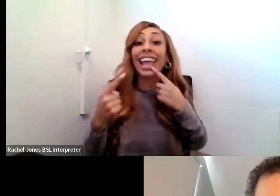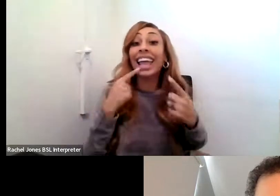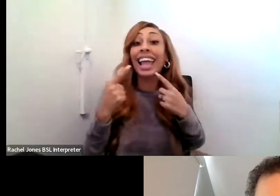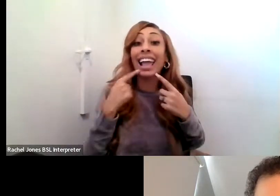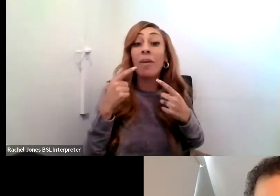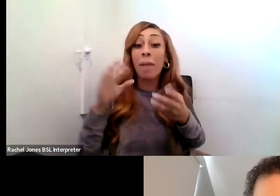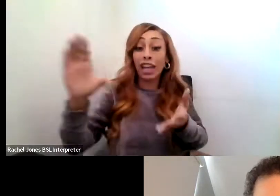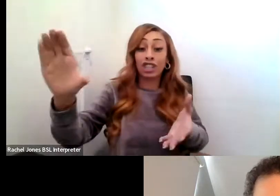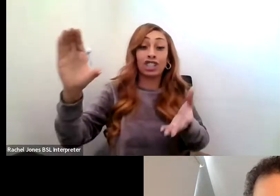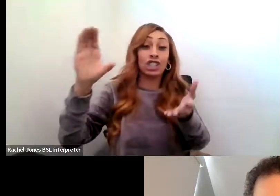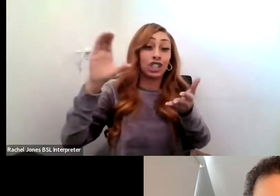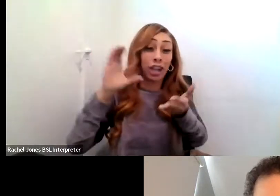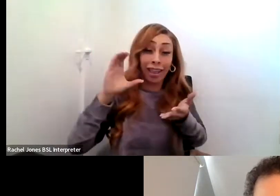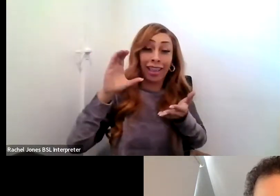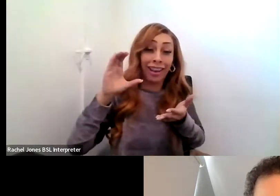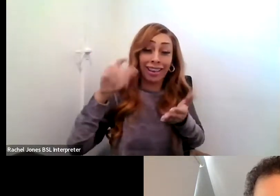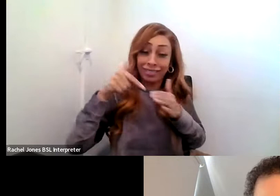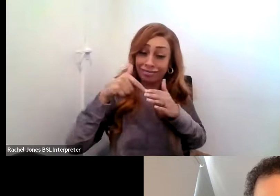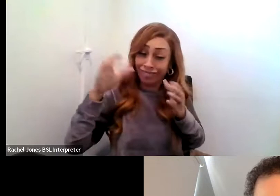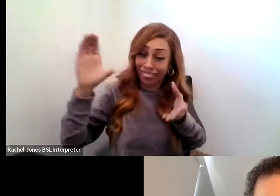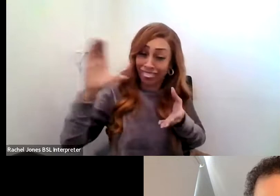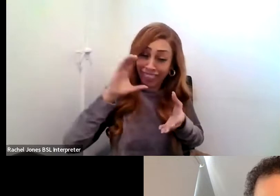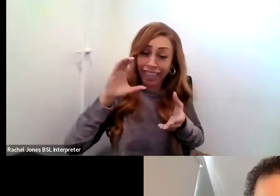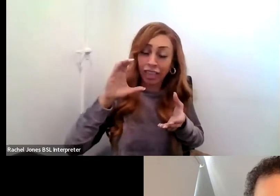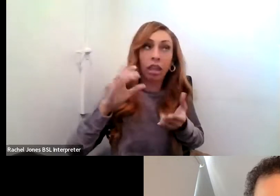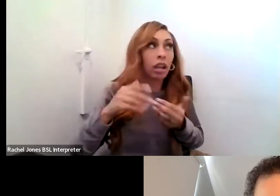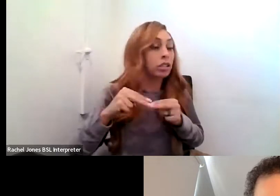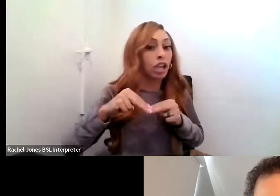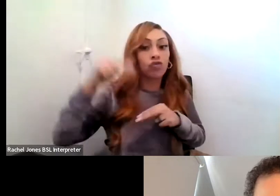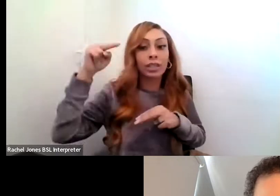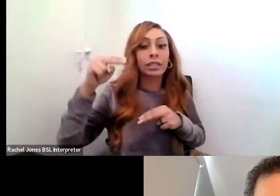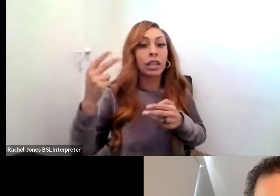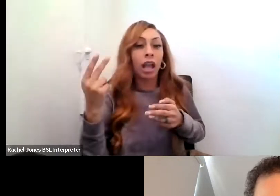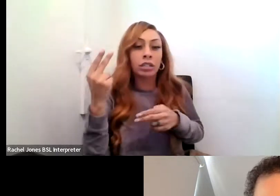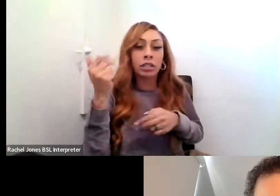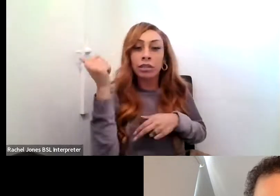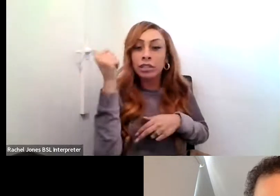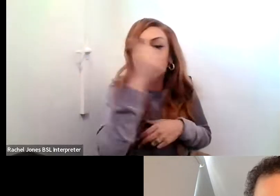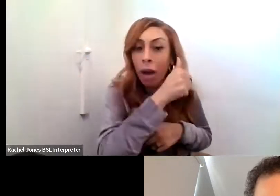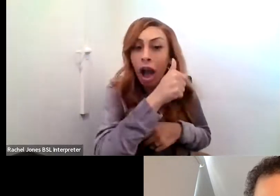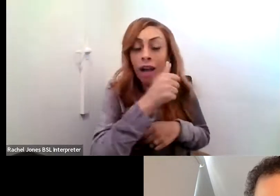and they're increasingly sophisticated experiences. And we are almost always undertaking them